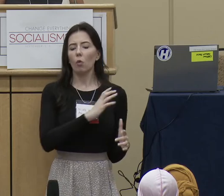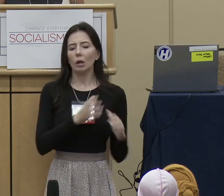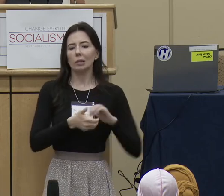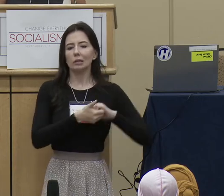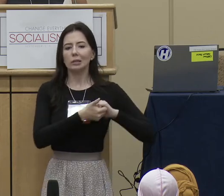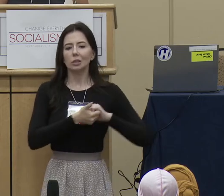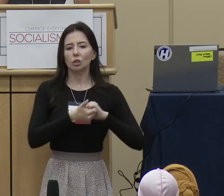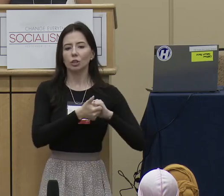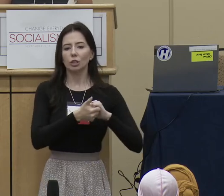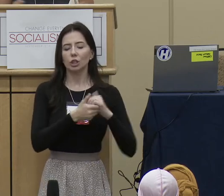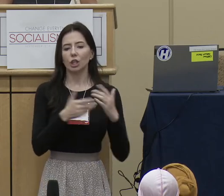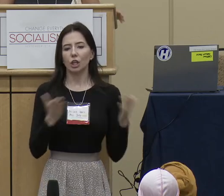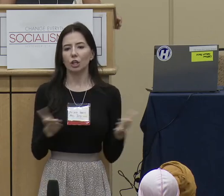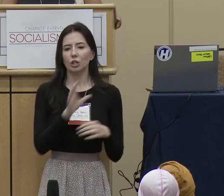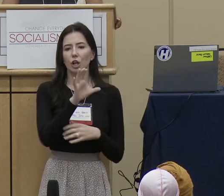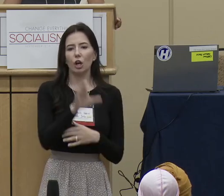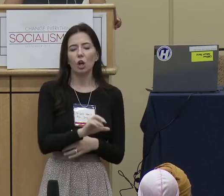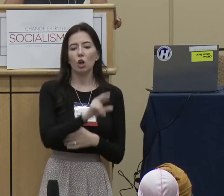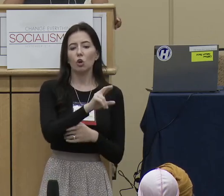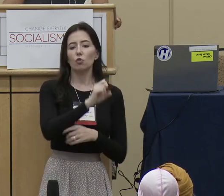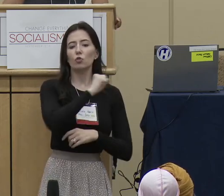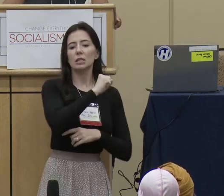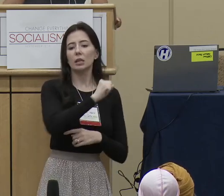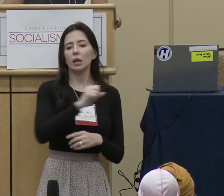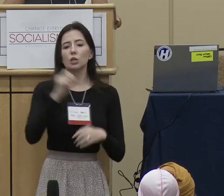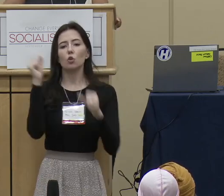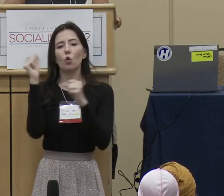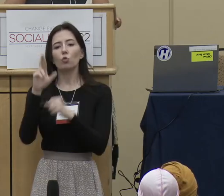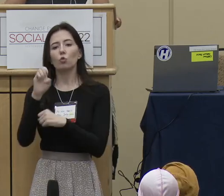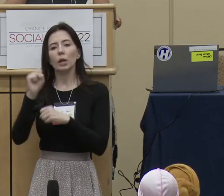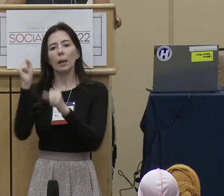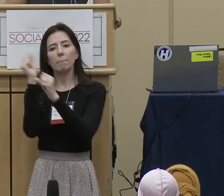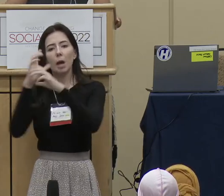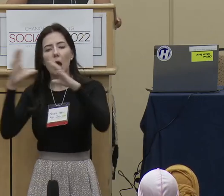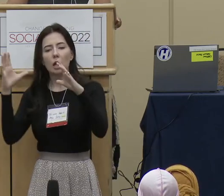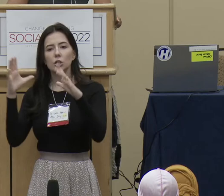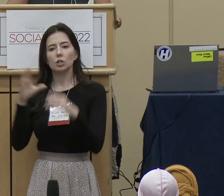have a group here called the R3 Coalition in Chicago. Resist,